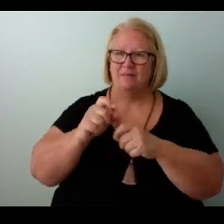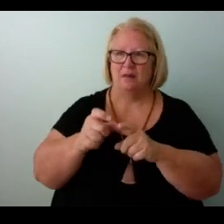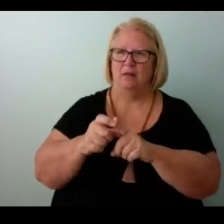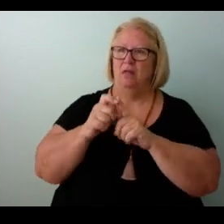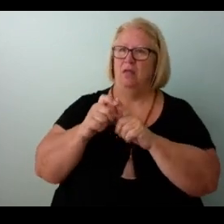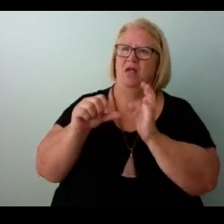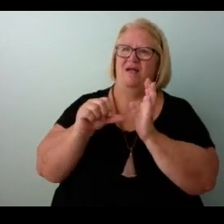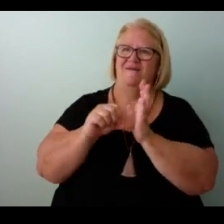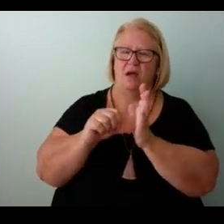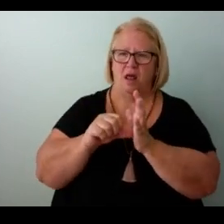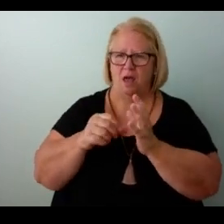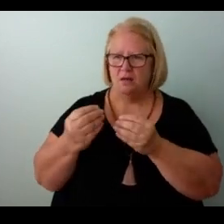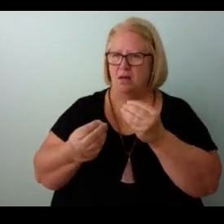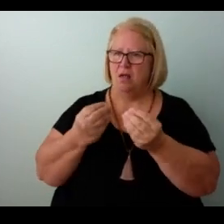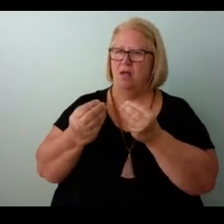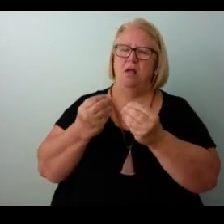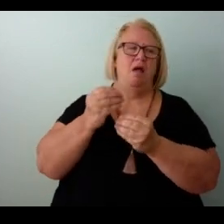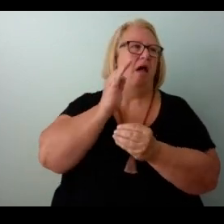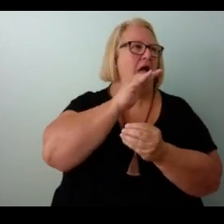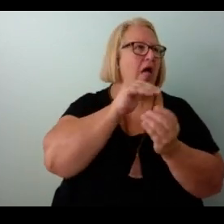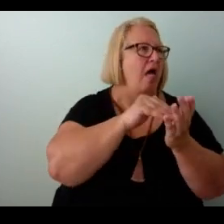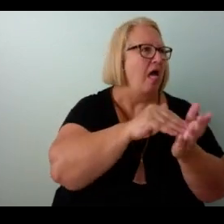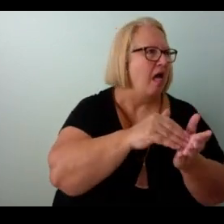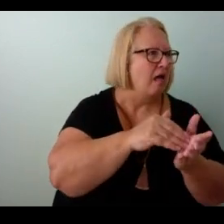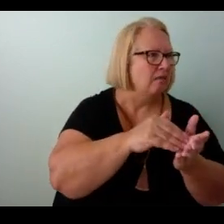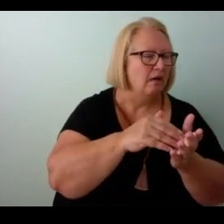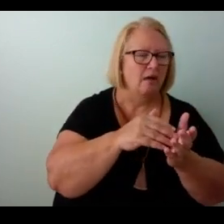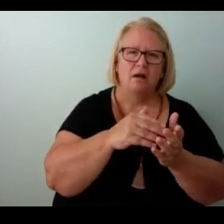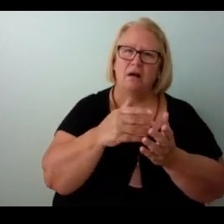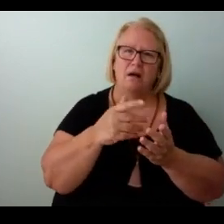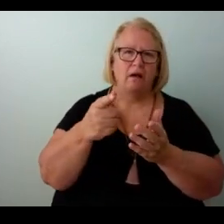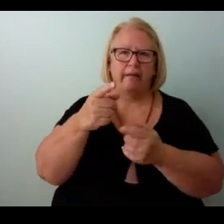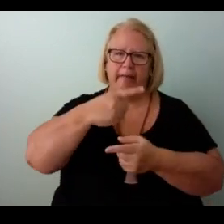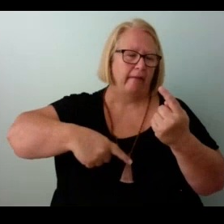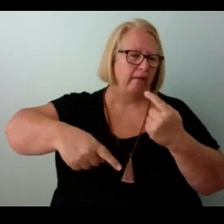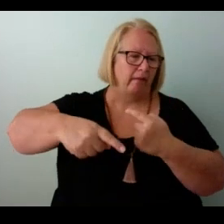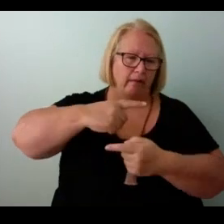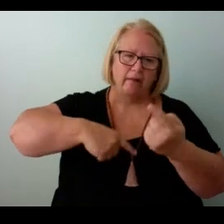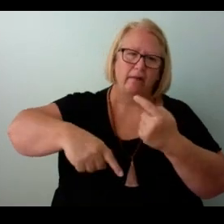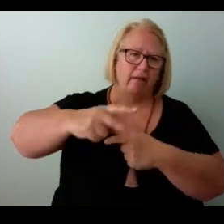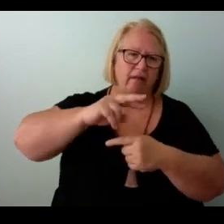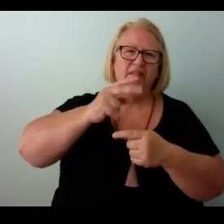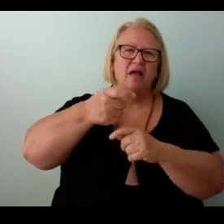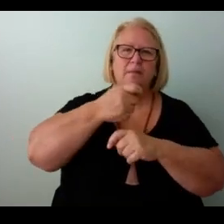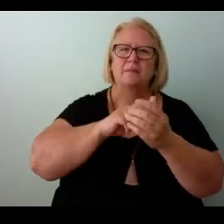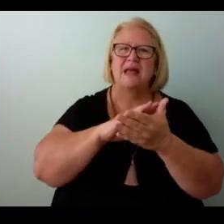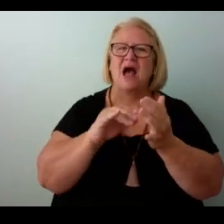So that leaves you having to talk to the bank about hardship. That's problematic, isn't it?